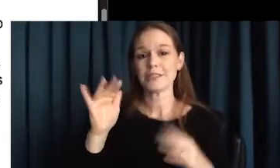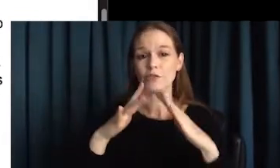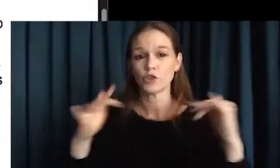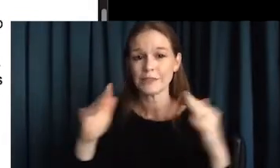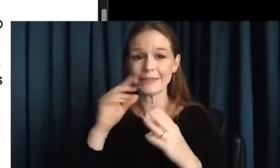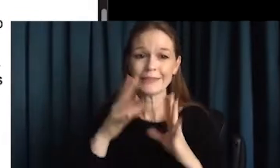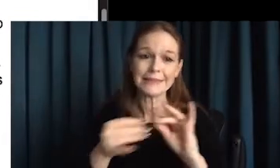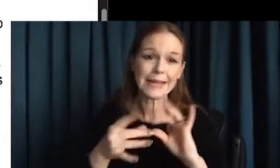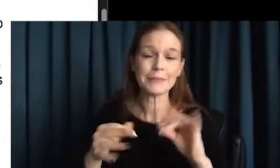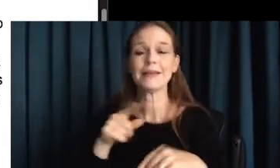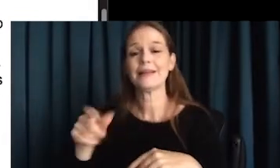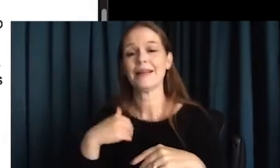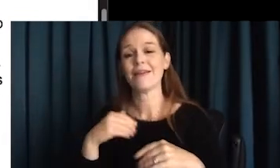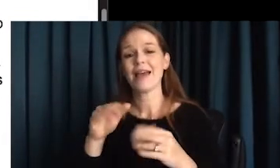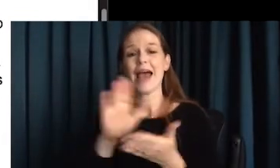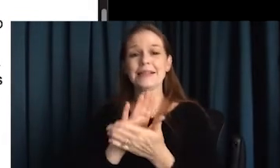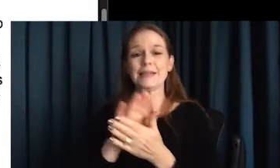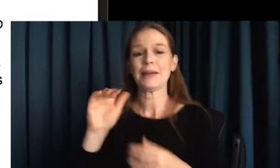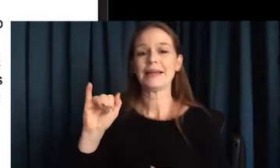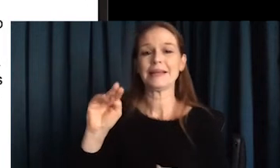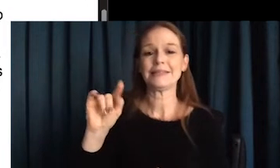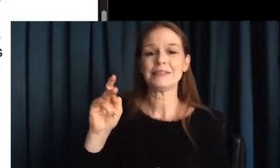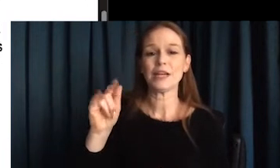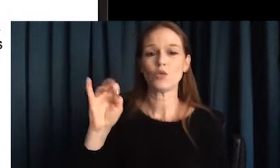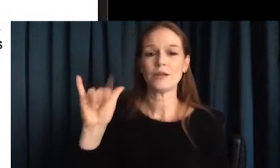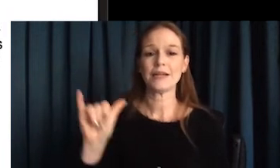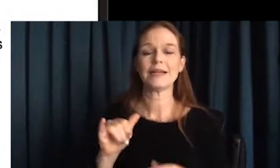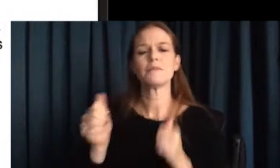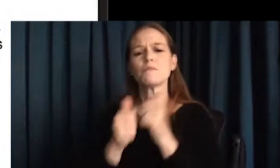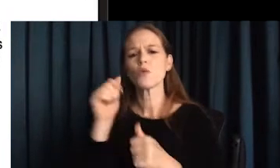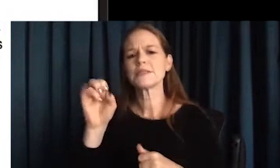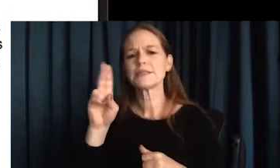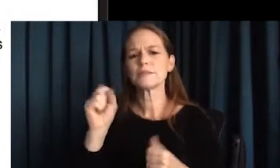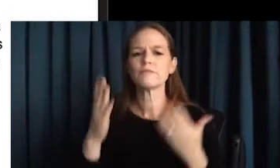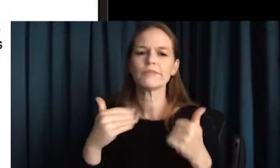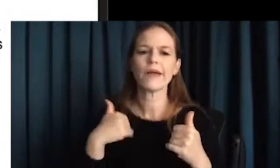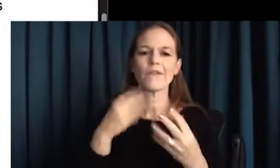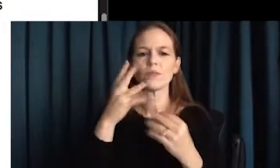You will probably find on most syllabuses information about our office and how to get connected with our office.